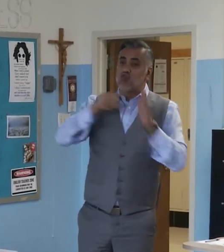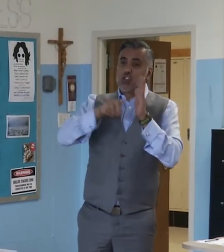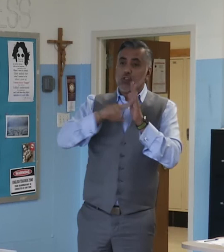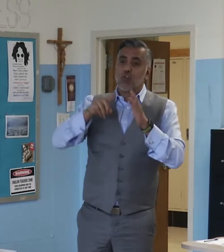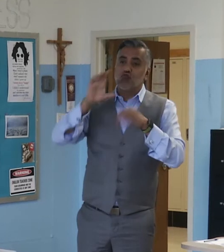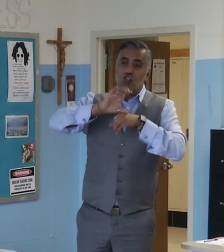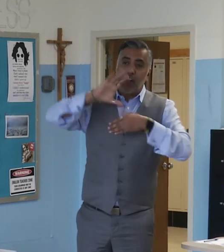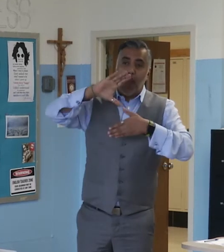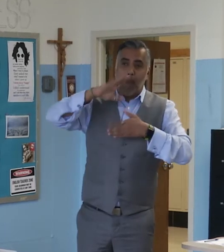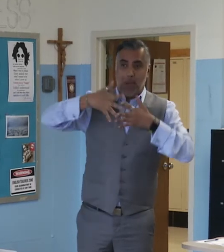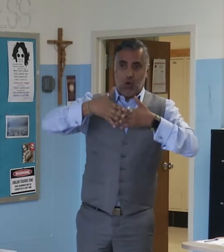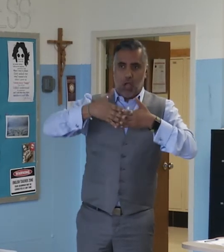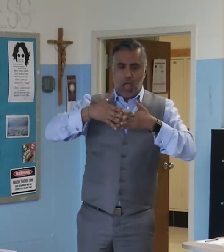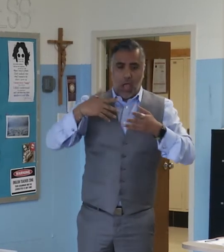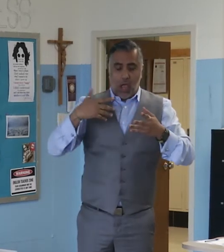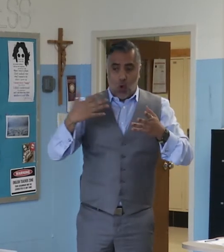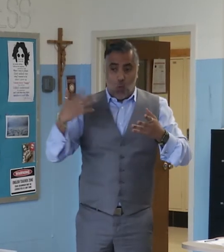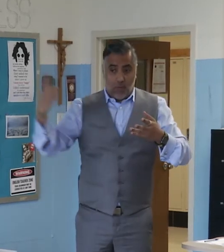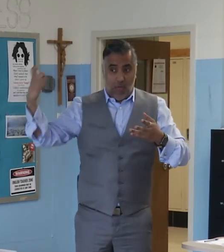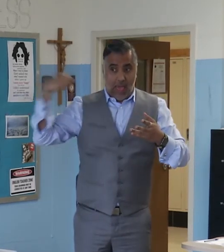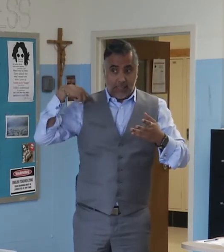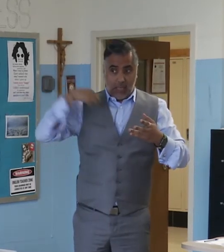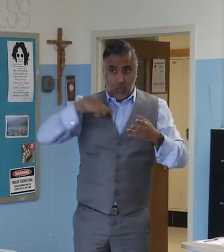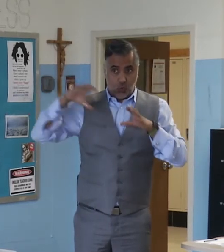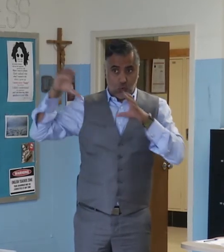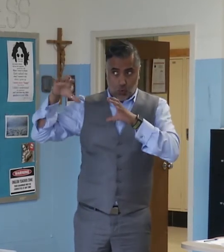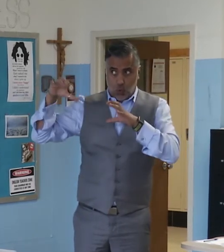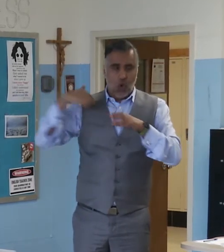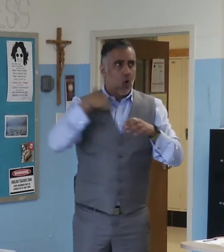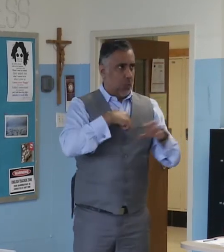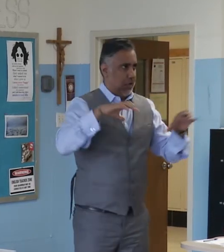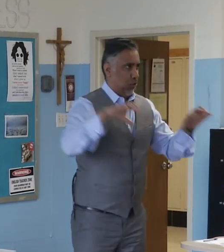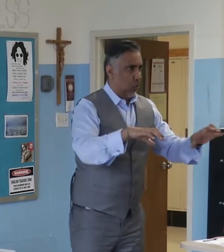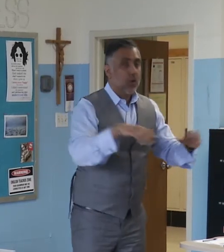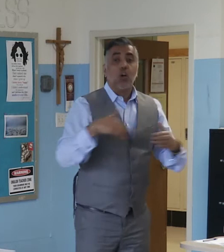we do whatever research we're asked to pursue - so the next steps are really up